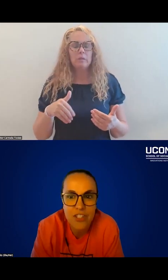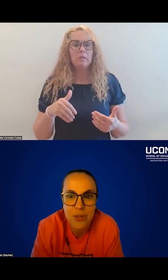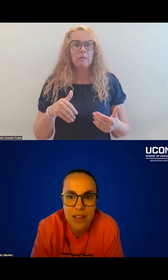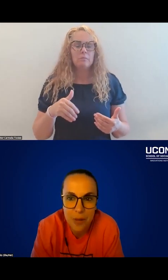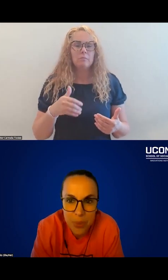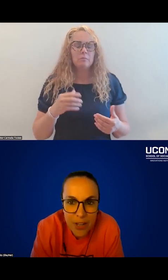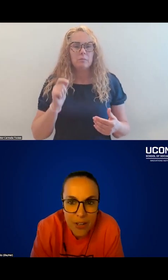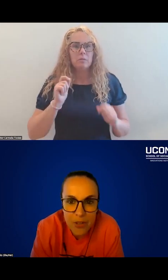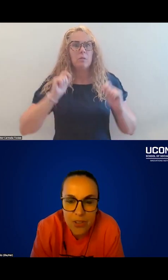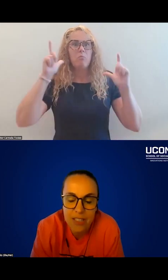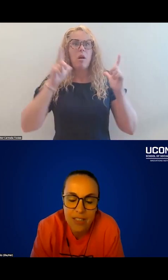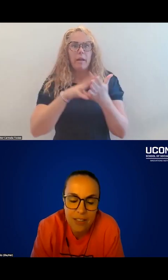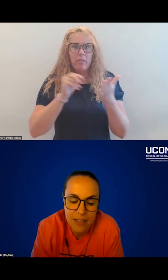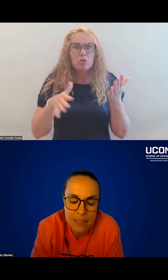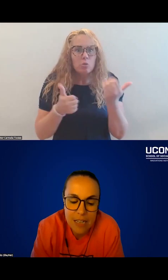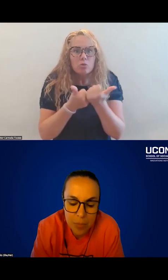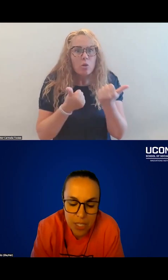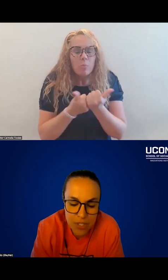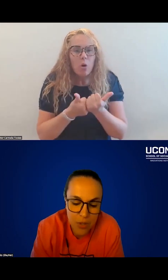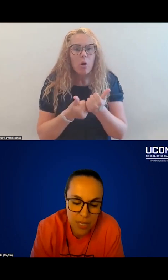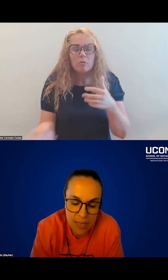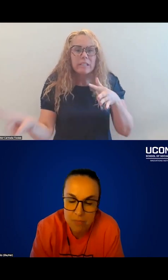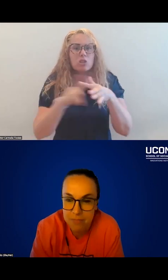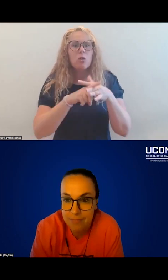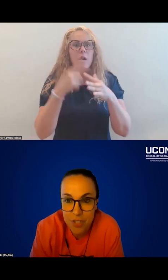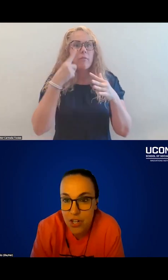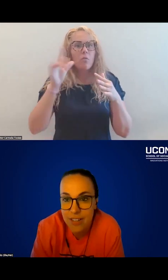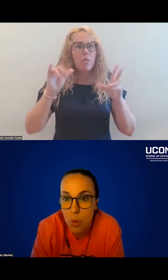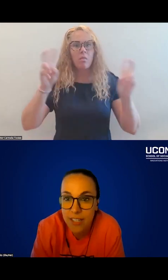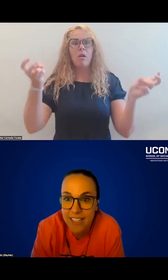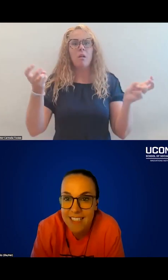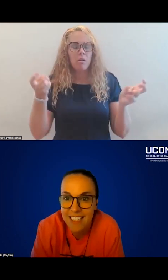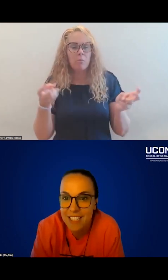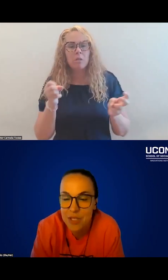SHOWED UP FOR THE TOPIC AND SO THEY STARTED ORGANIZING AT THE